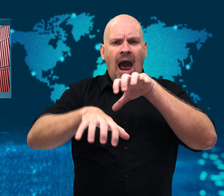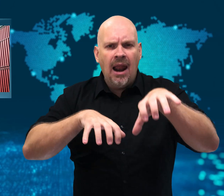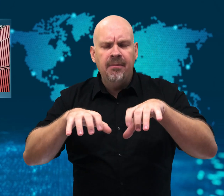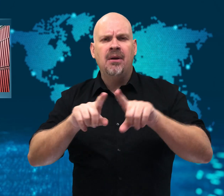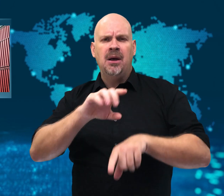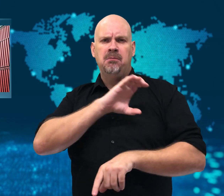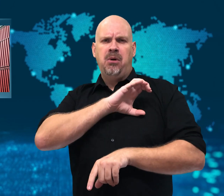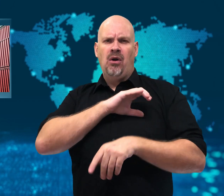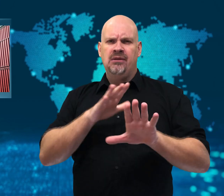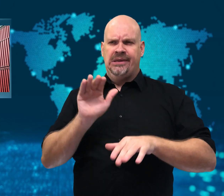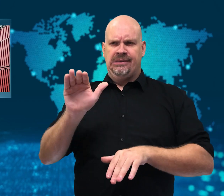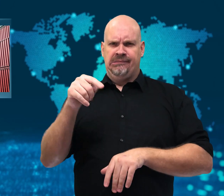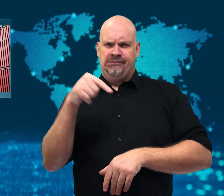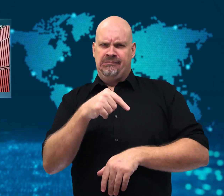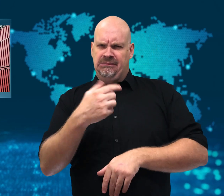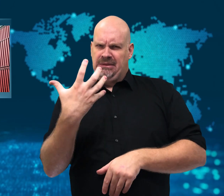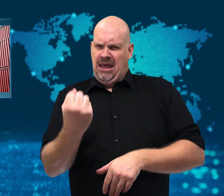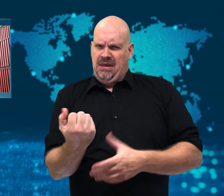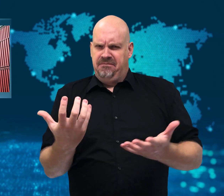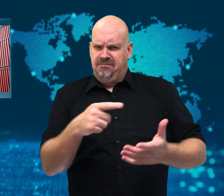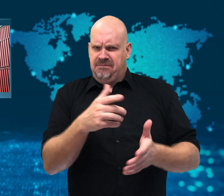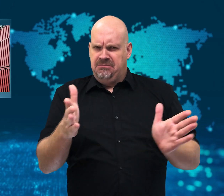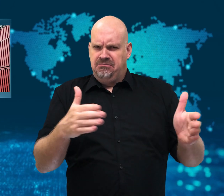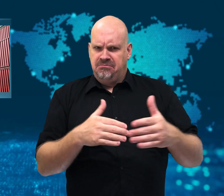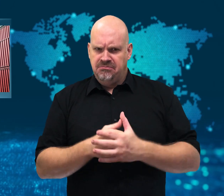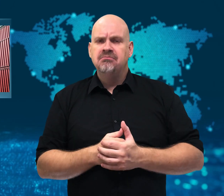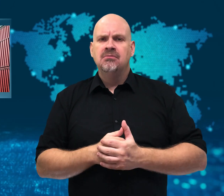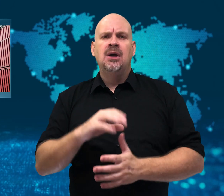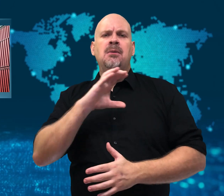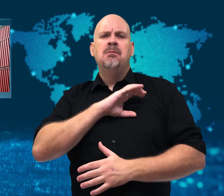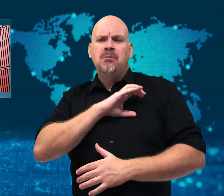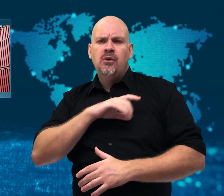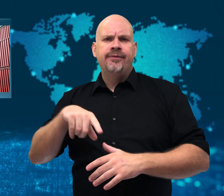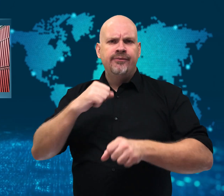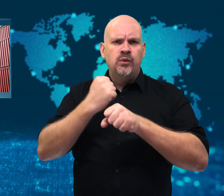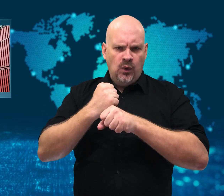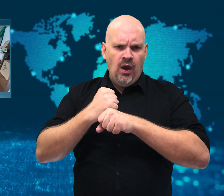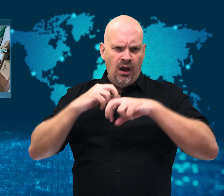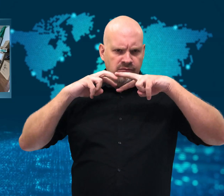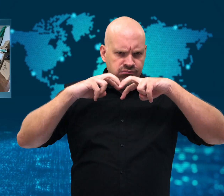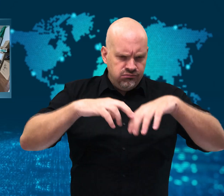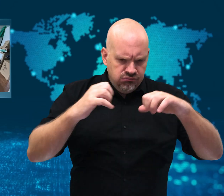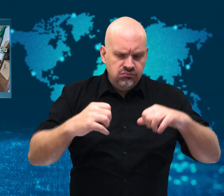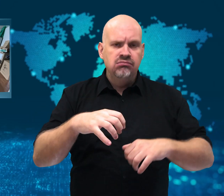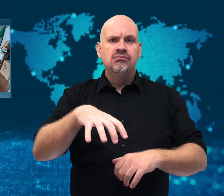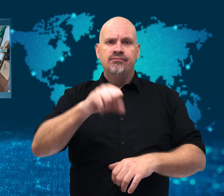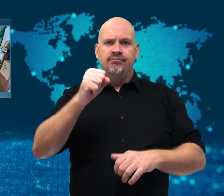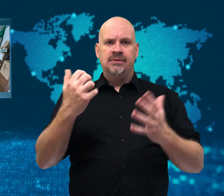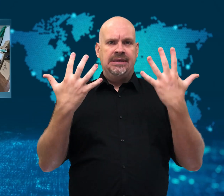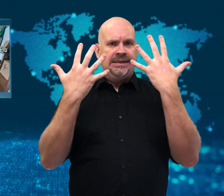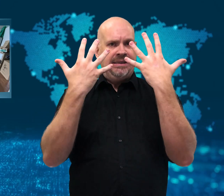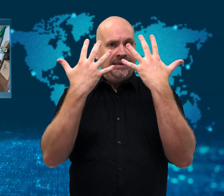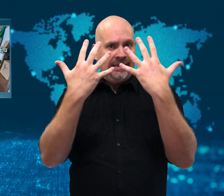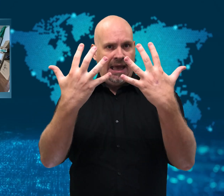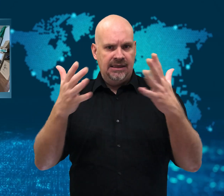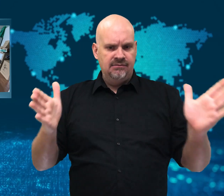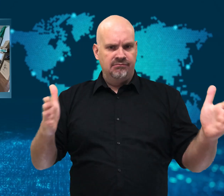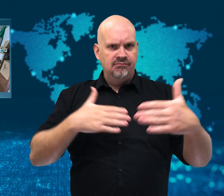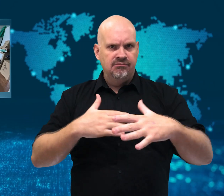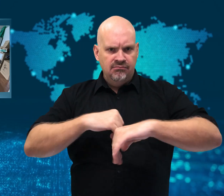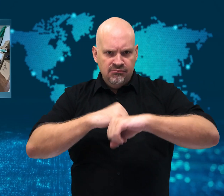Authorities found the illegal parts stashed inside 10 packages